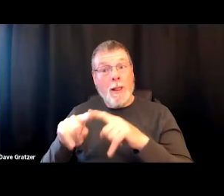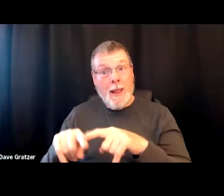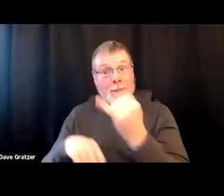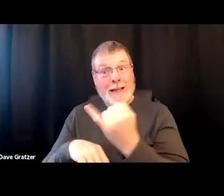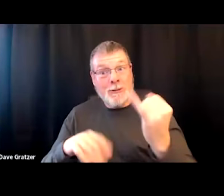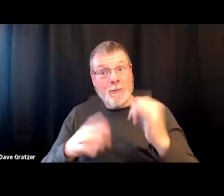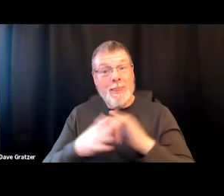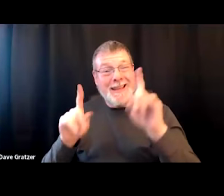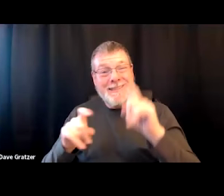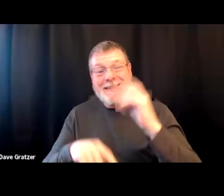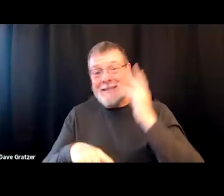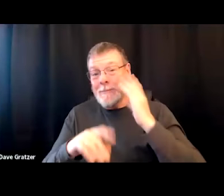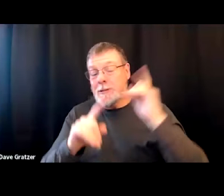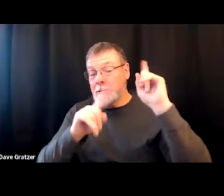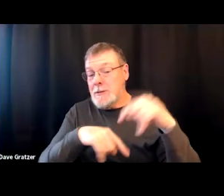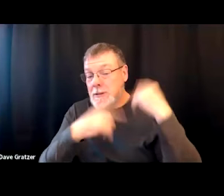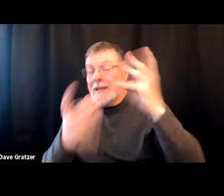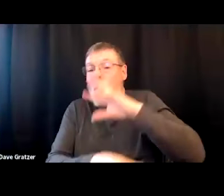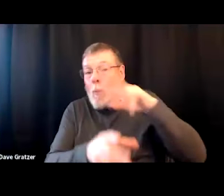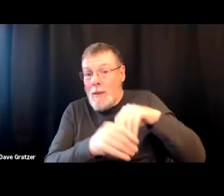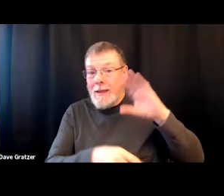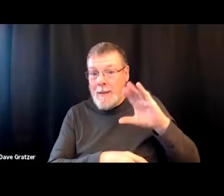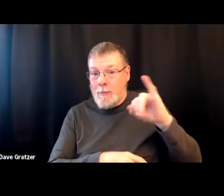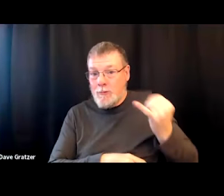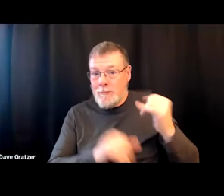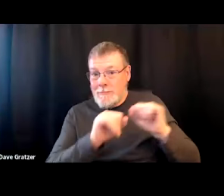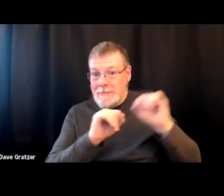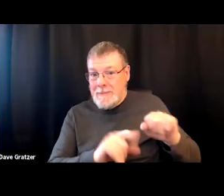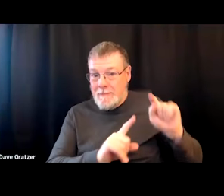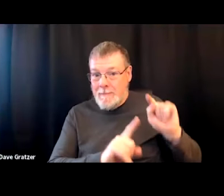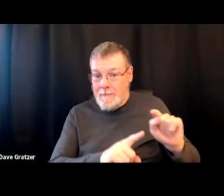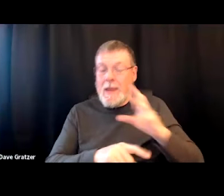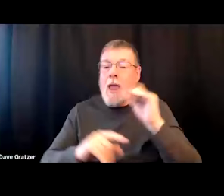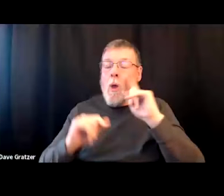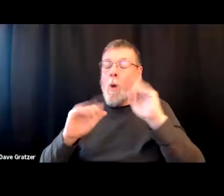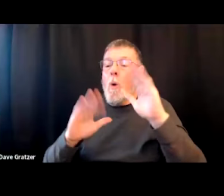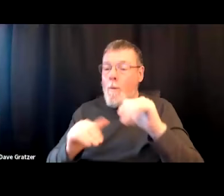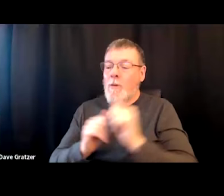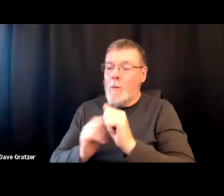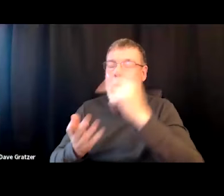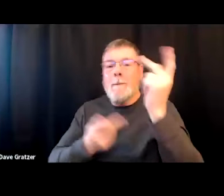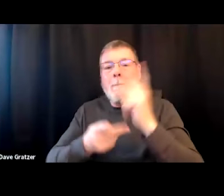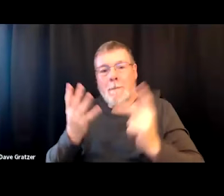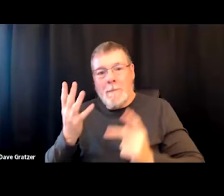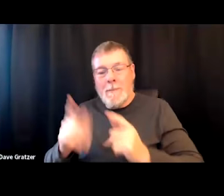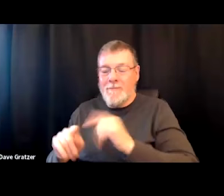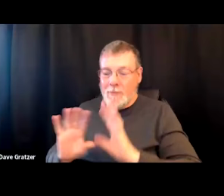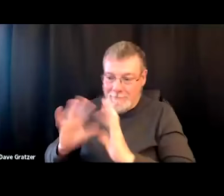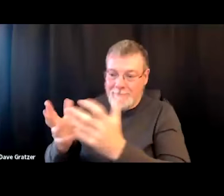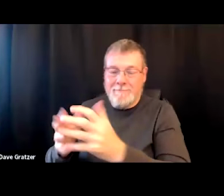that have been tested in the criminal justice system and hopefully with reentry populations in the justice system.